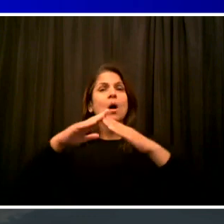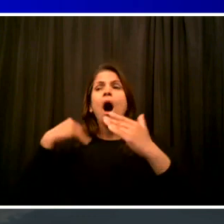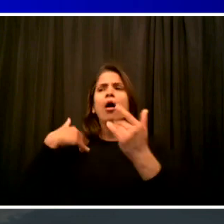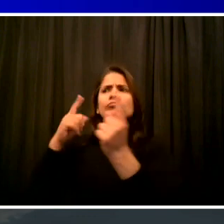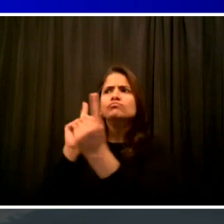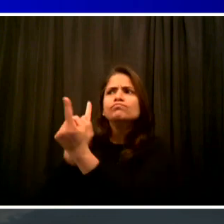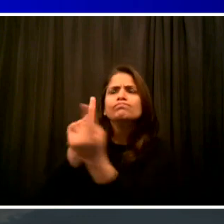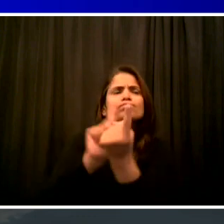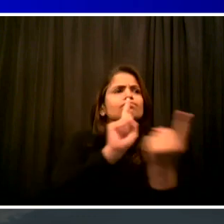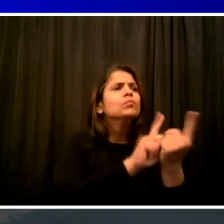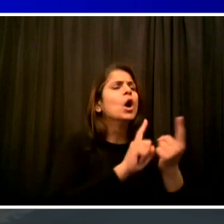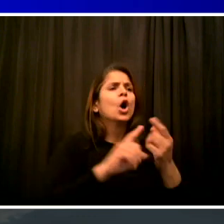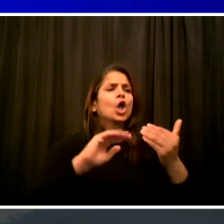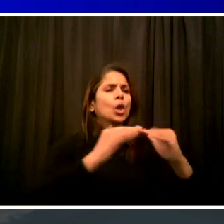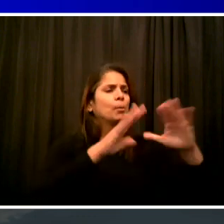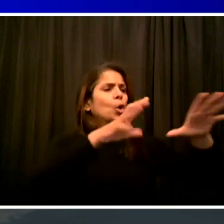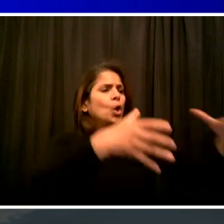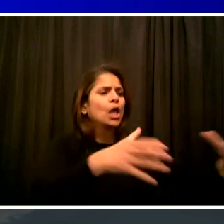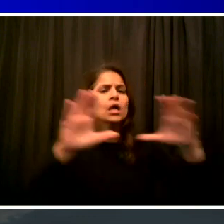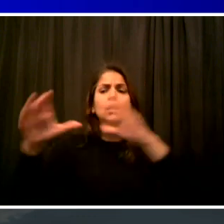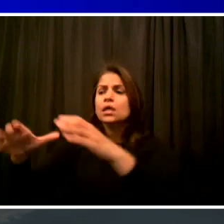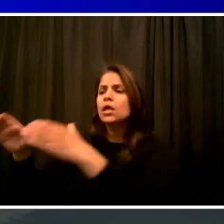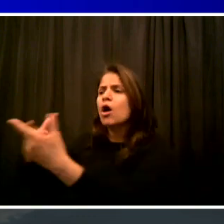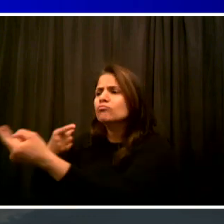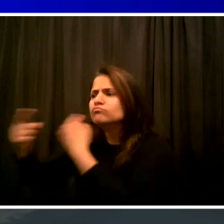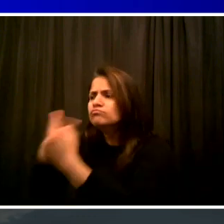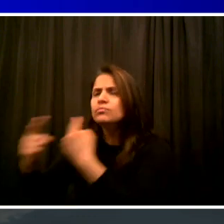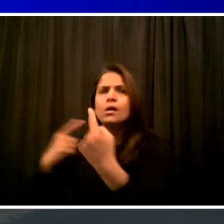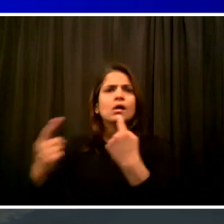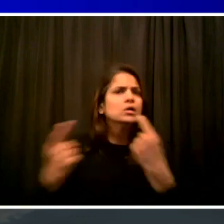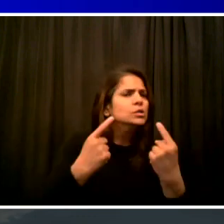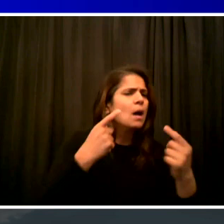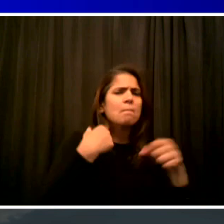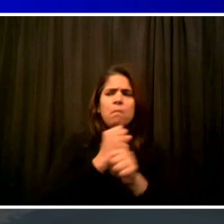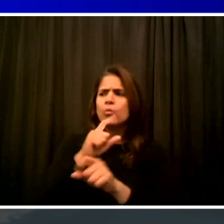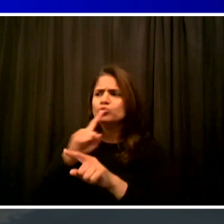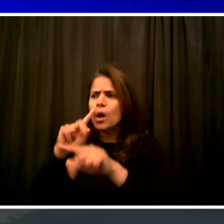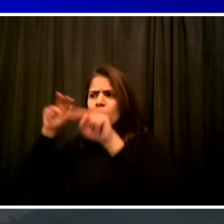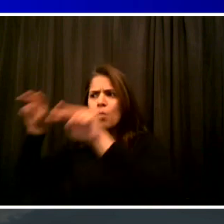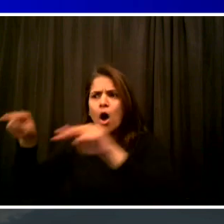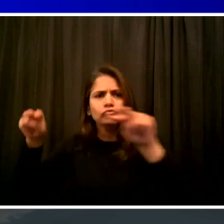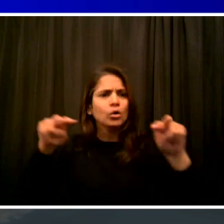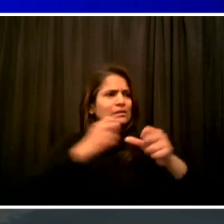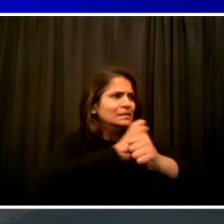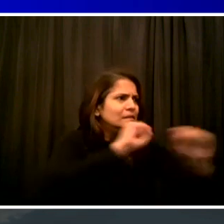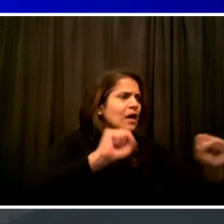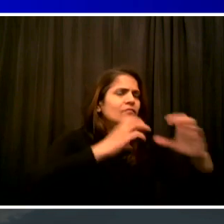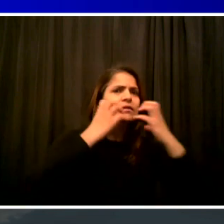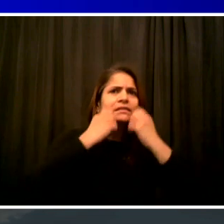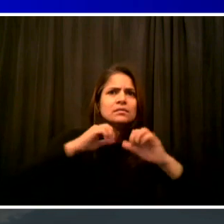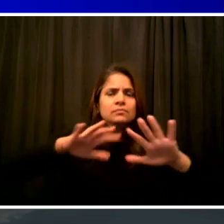PLAN WITH COMMUNITY MEMBERS OT MKEA SREU THE OPEN STREETS ARE PROTECTED. ANTD HA TTHERE'S A PRESENCE TO MAKE SURE PEOPL